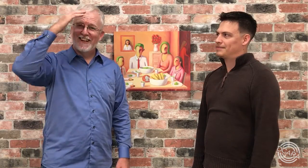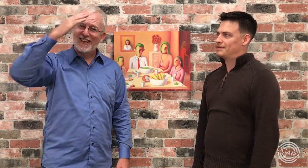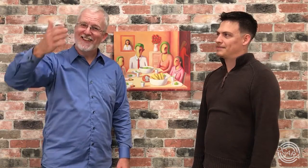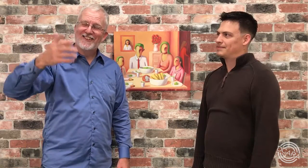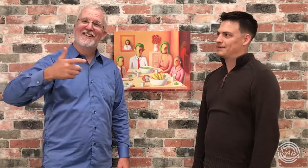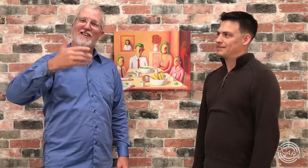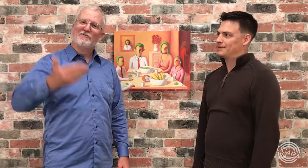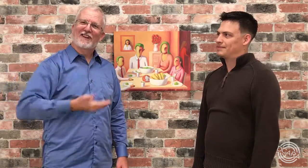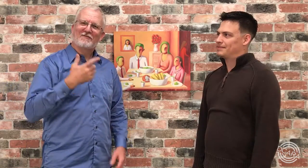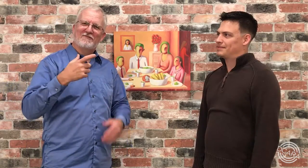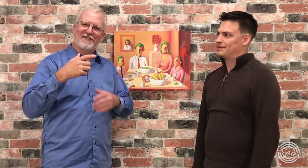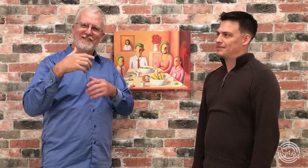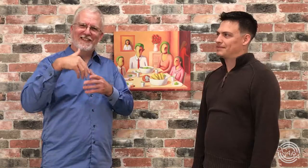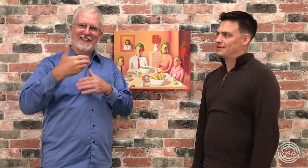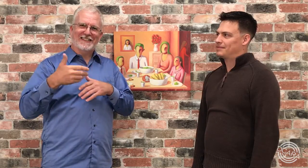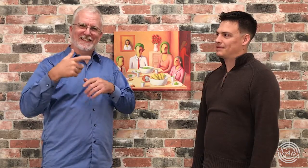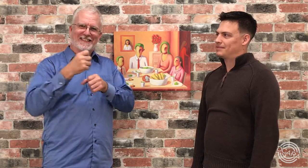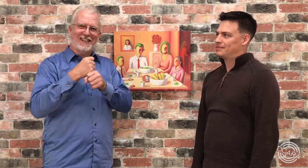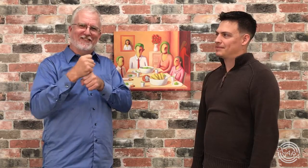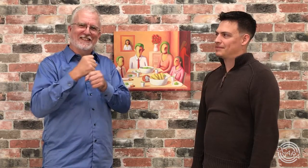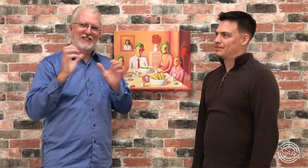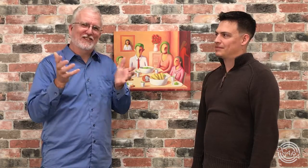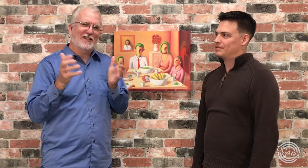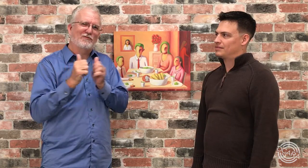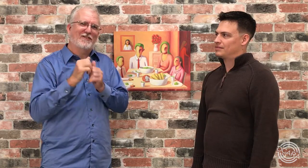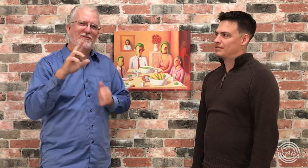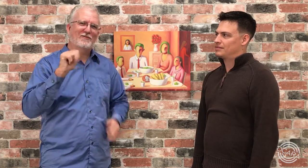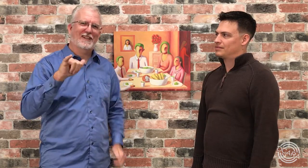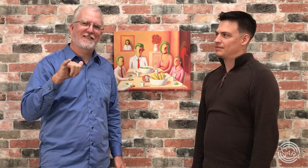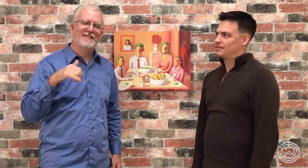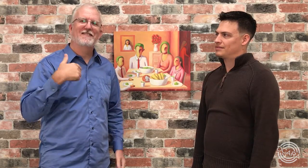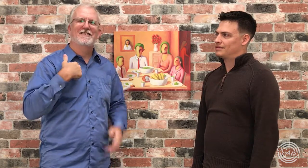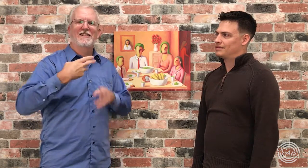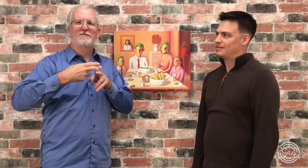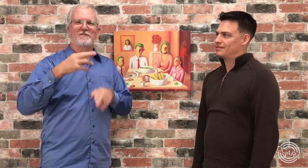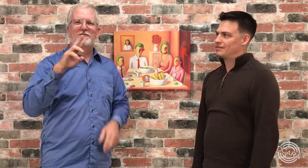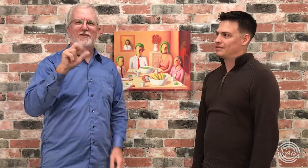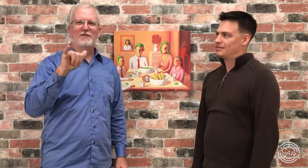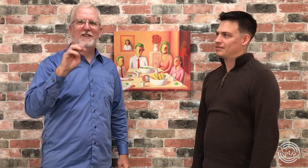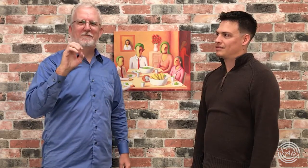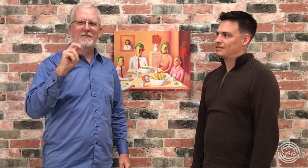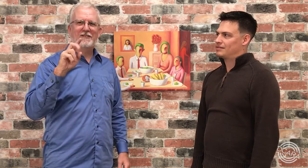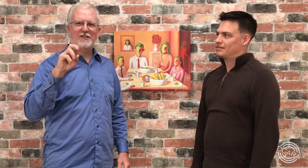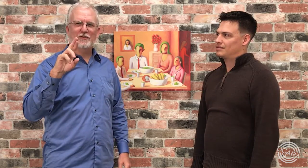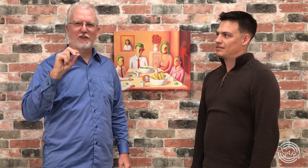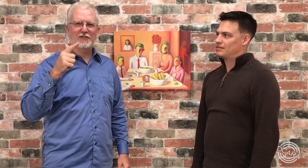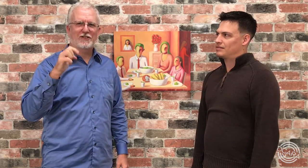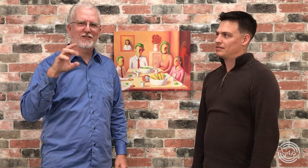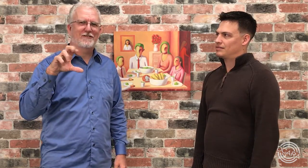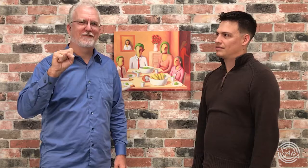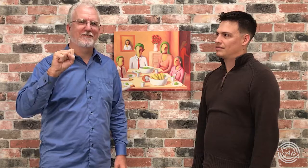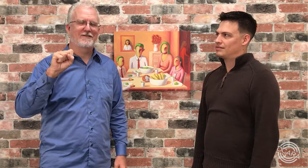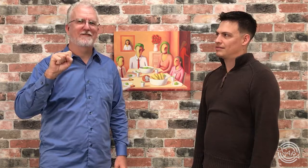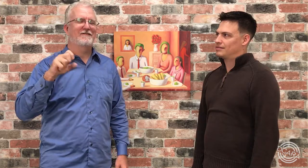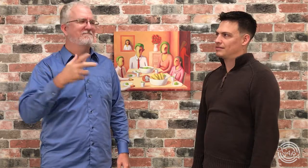Hello! Welcome to the next "Coffee Chat with Ray!" My name is Raymond Rodgers.